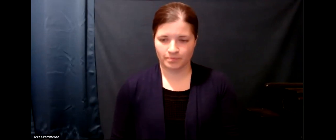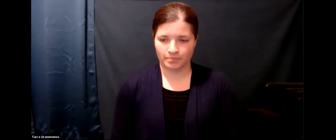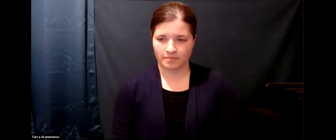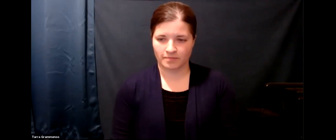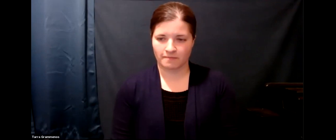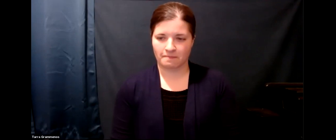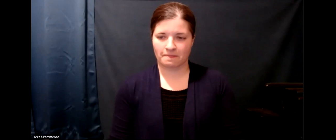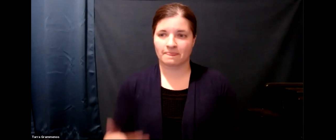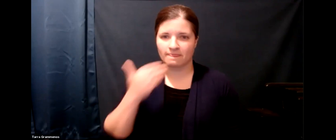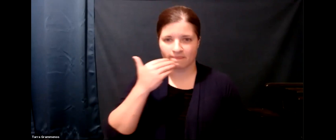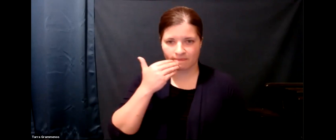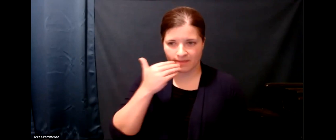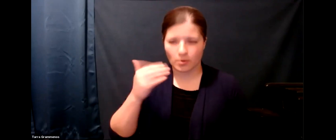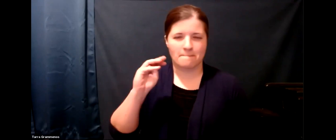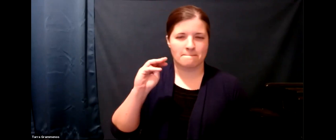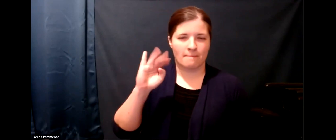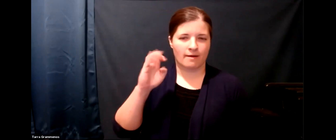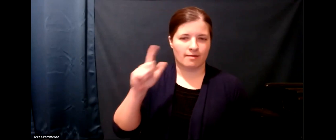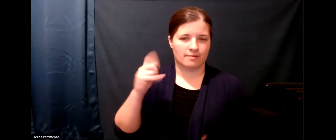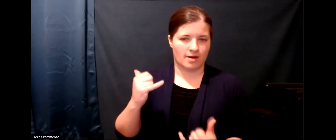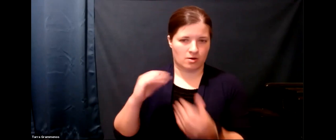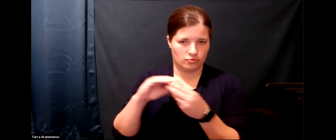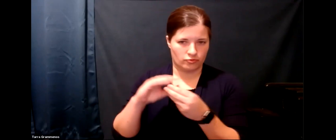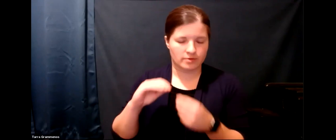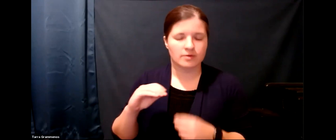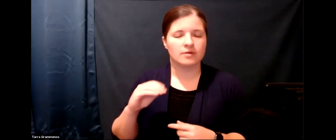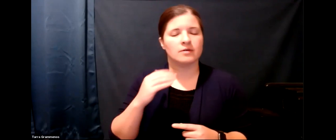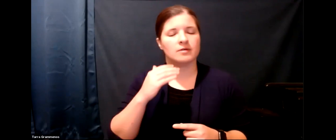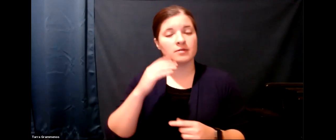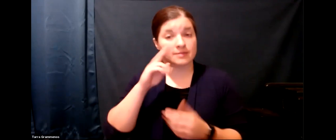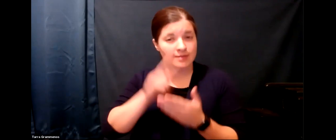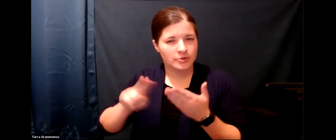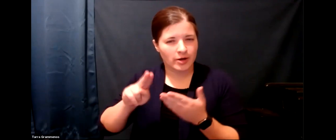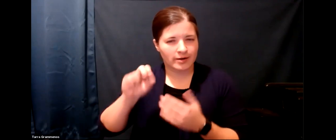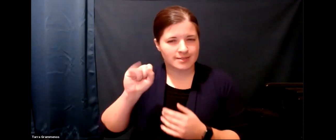Secretary Simon, we had a repeat of the question, so if